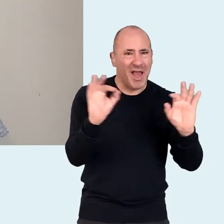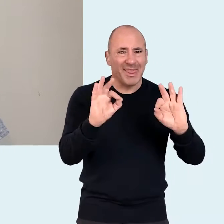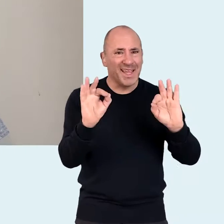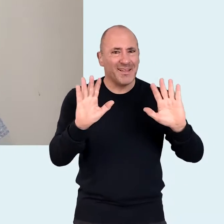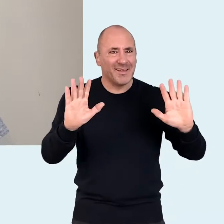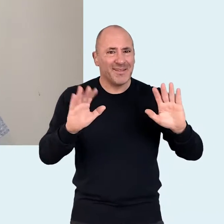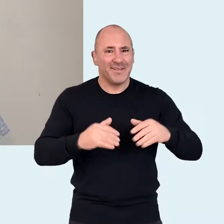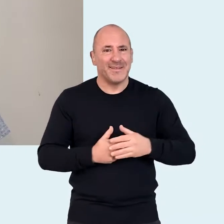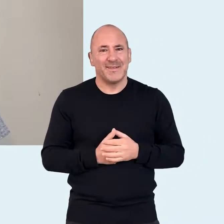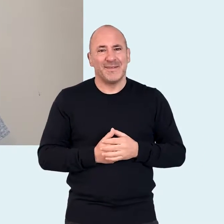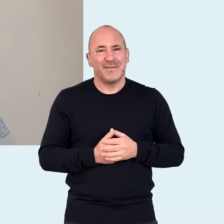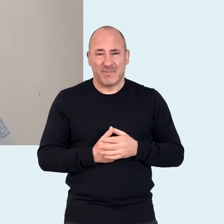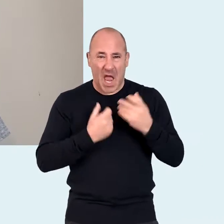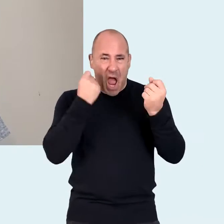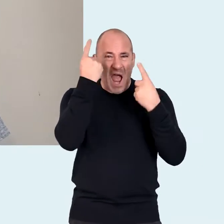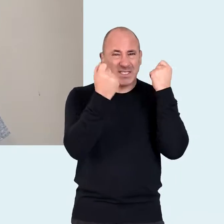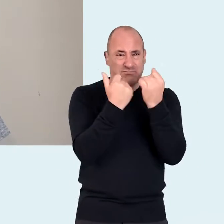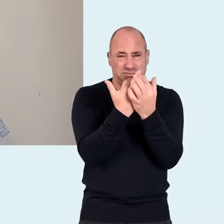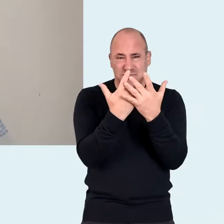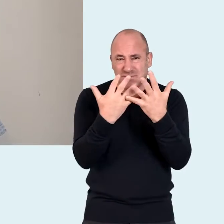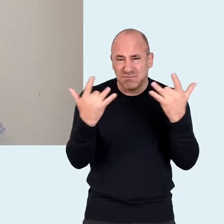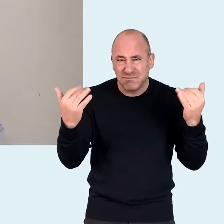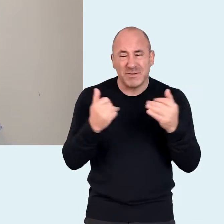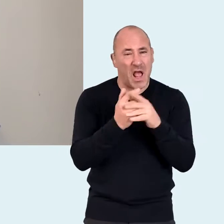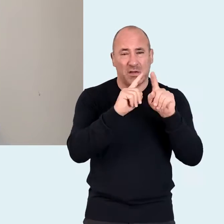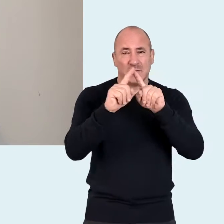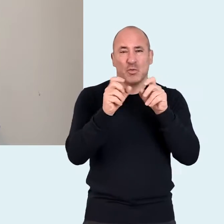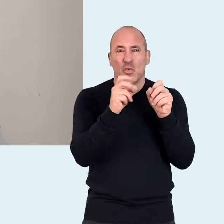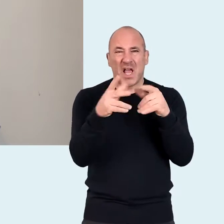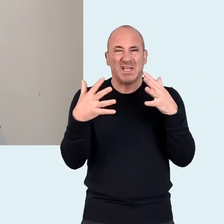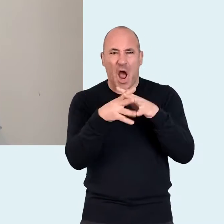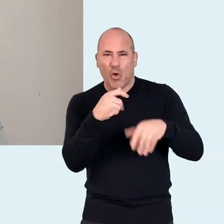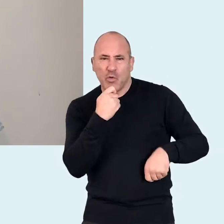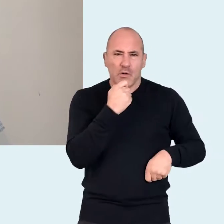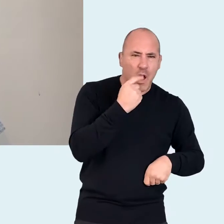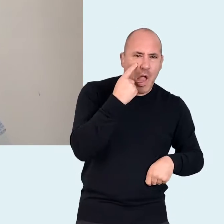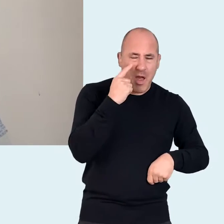There are so many ideas and tools out there to try, and this film's aim is to inspire